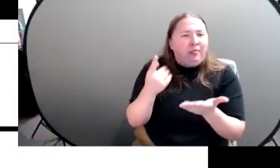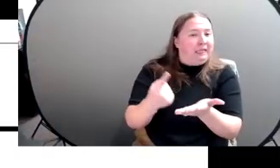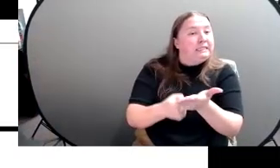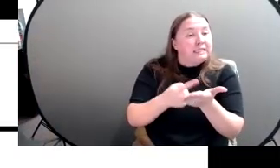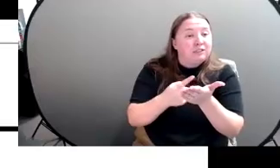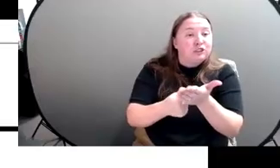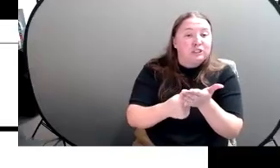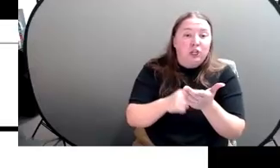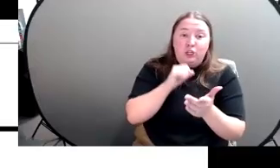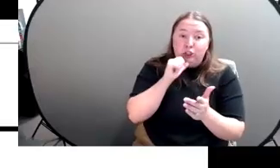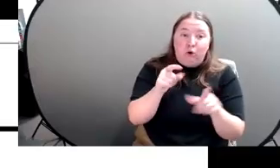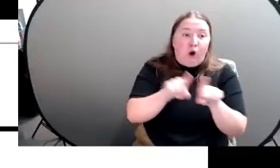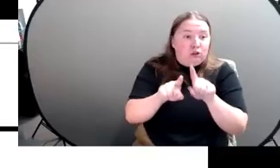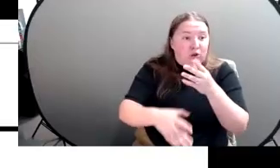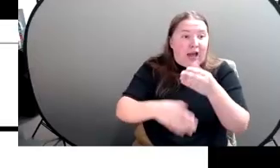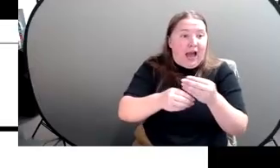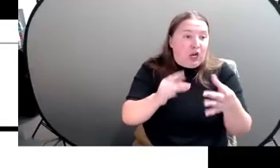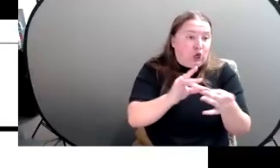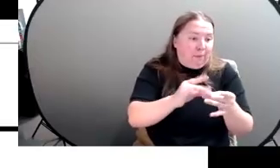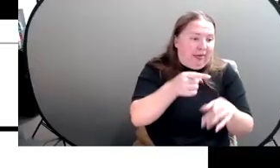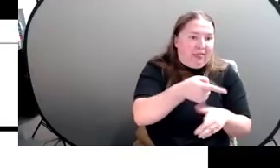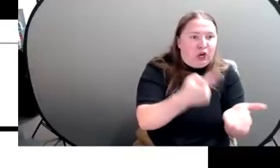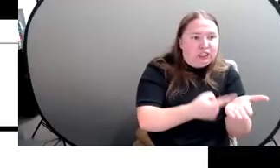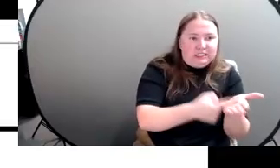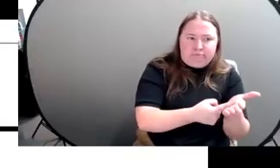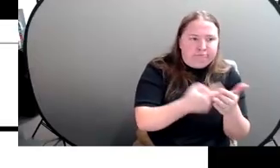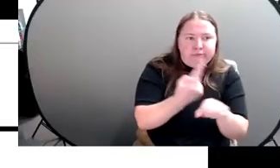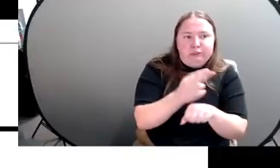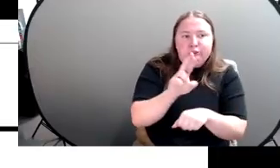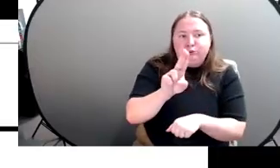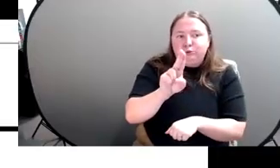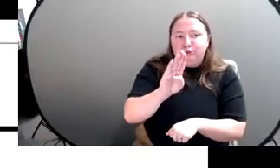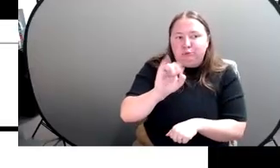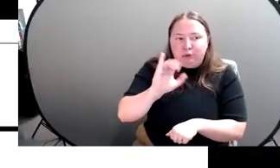Don't also put a comment there. Use a rubric and then you can just click